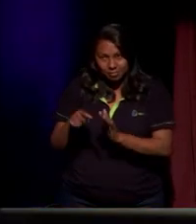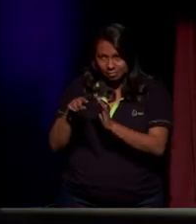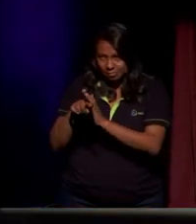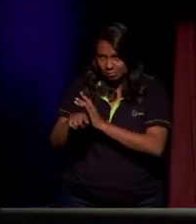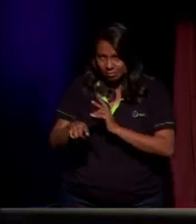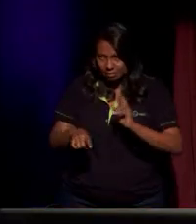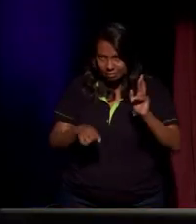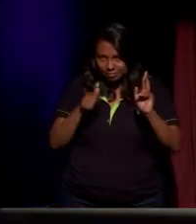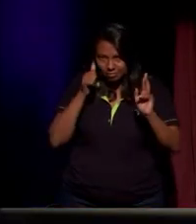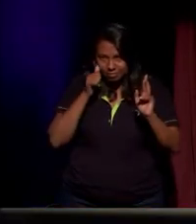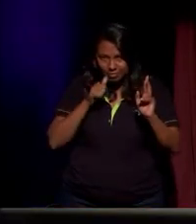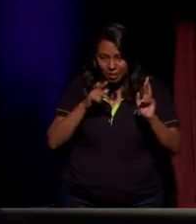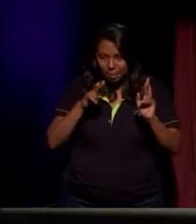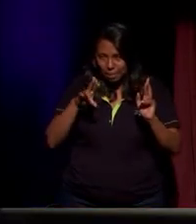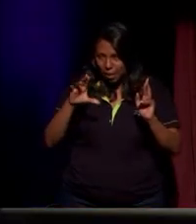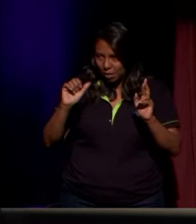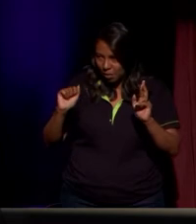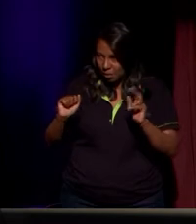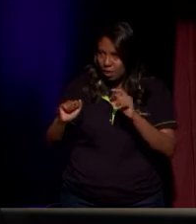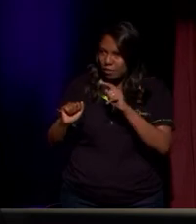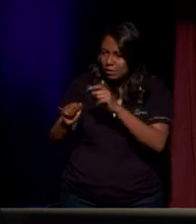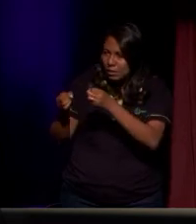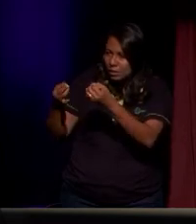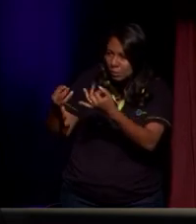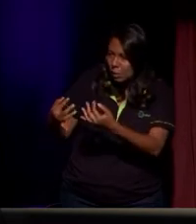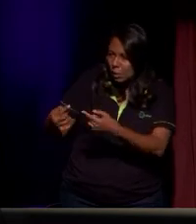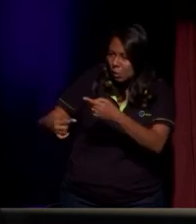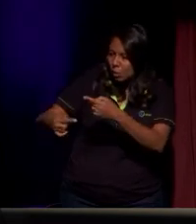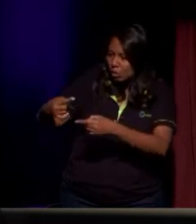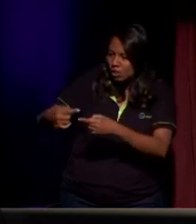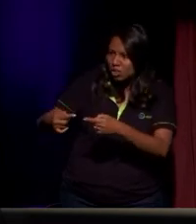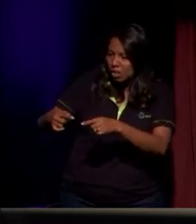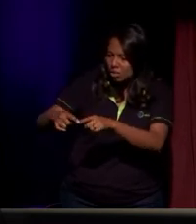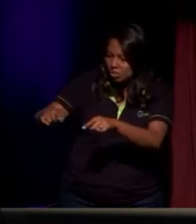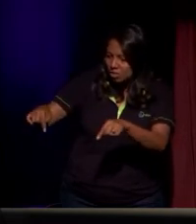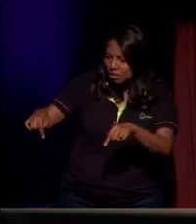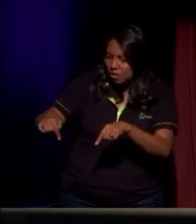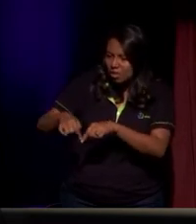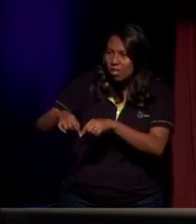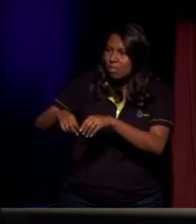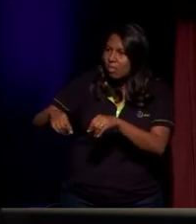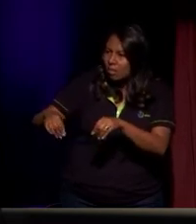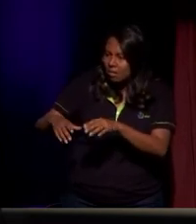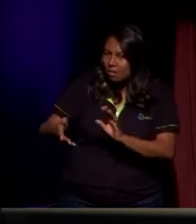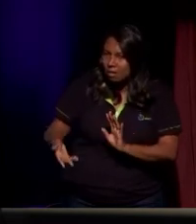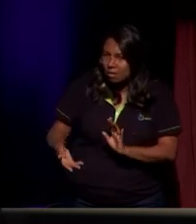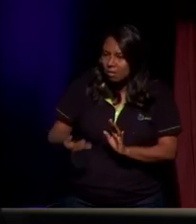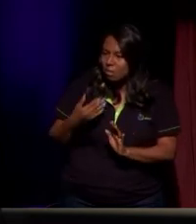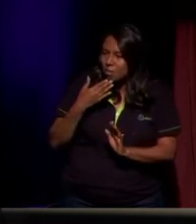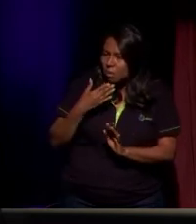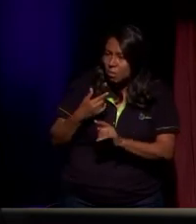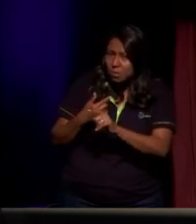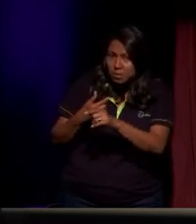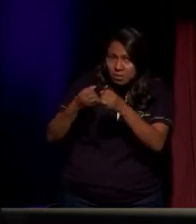you talked a little about land policy, she asks you to talk a little about this policy,